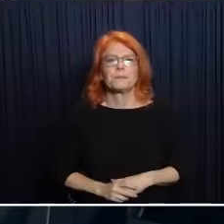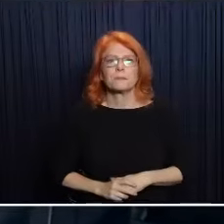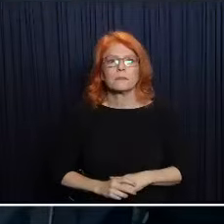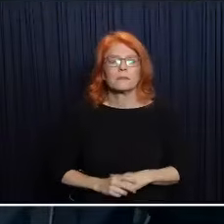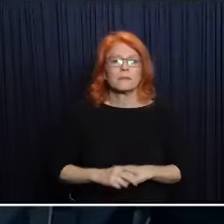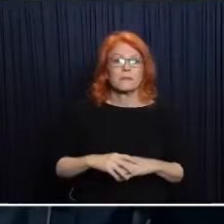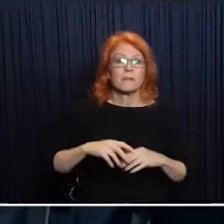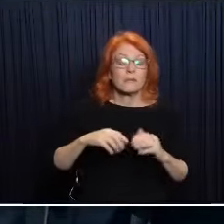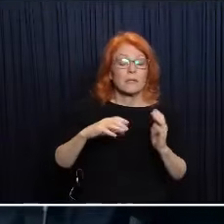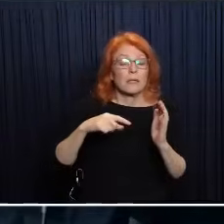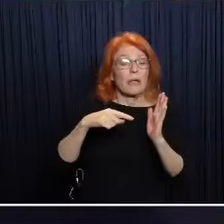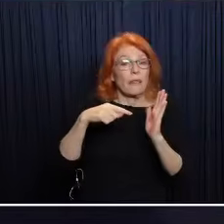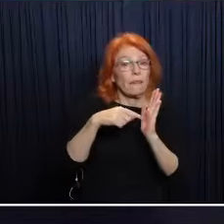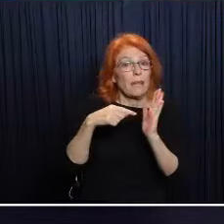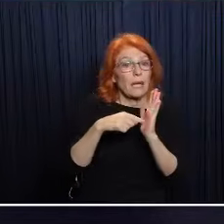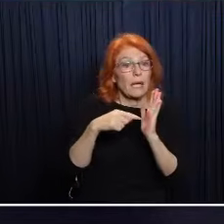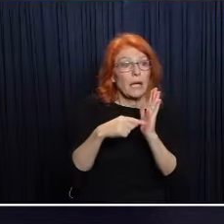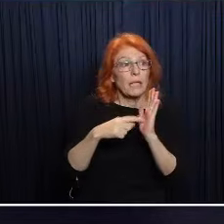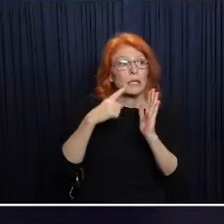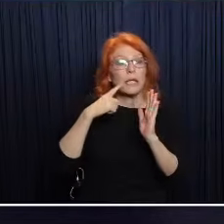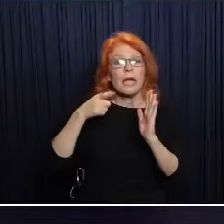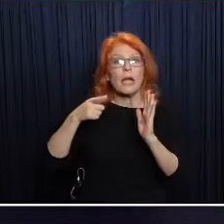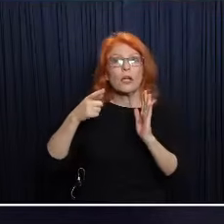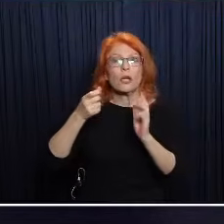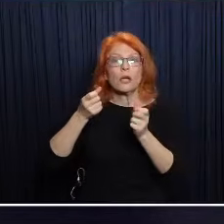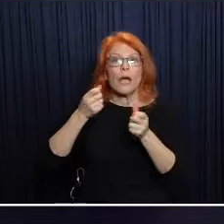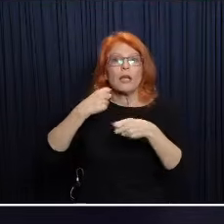INCLUDING IDENTIFICATION.